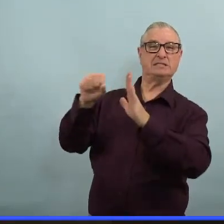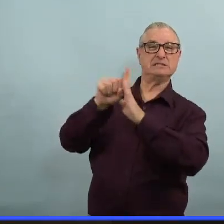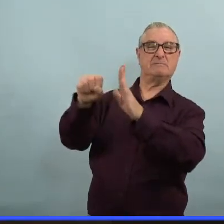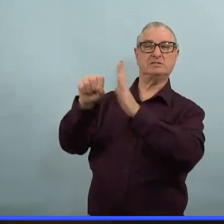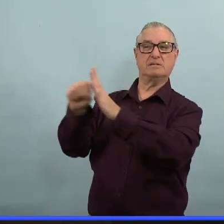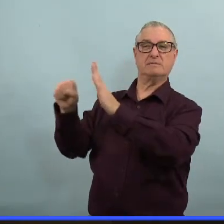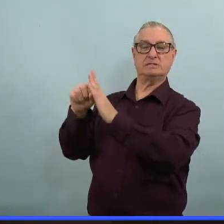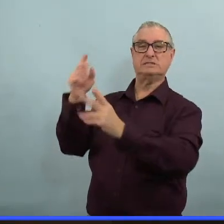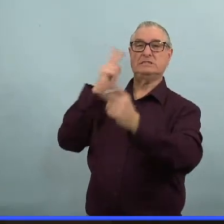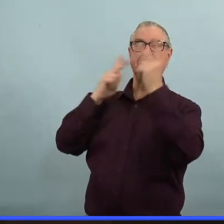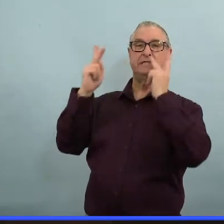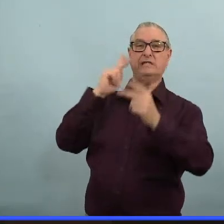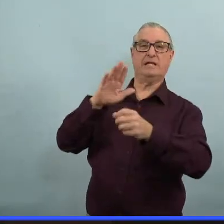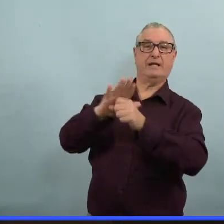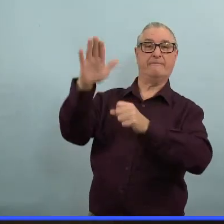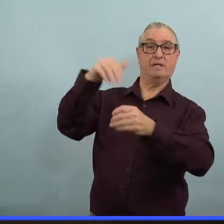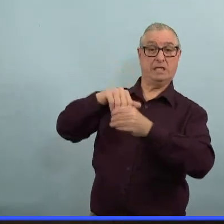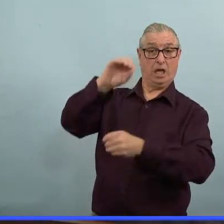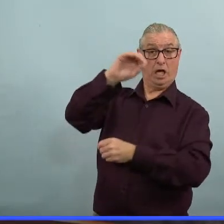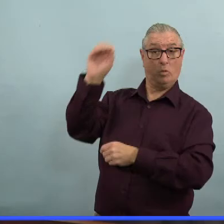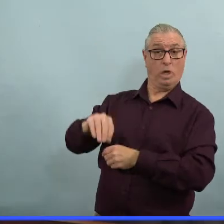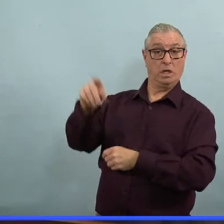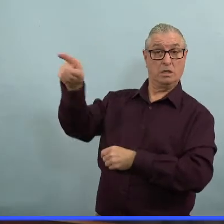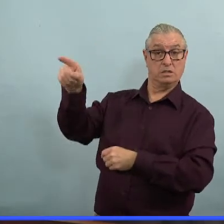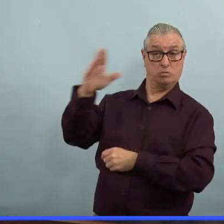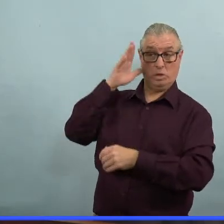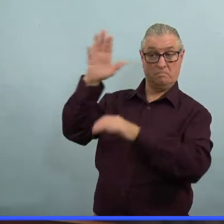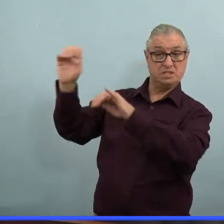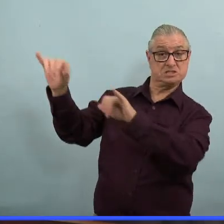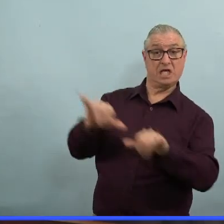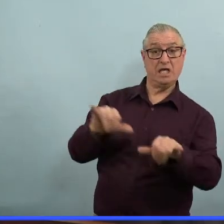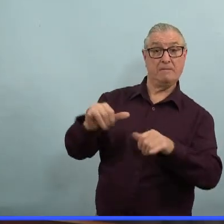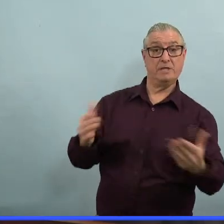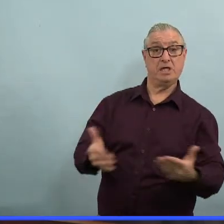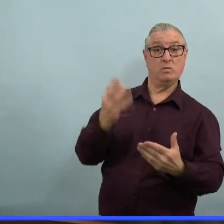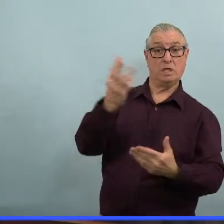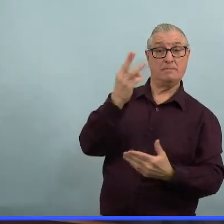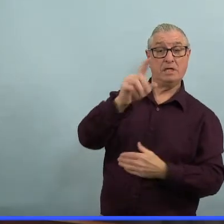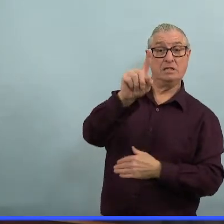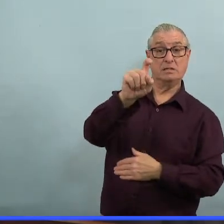convoy protest well we certainly understand um you know with with residential schools the